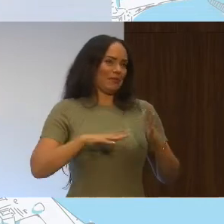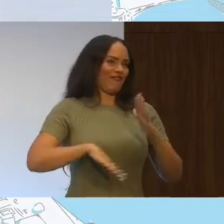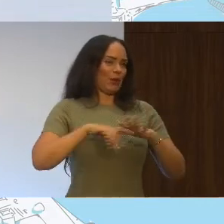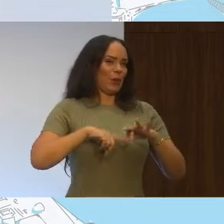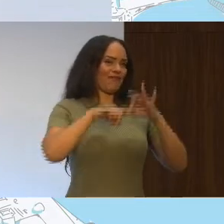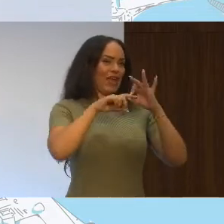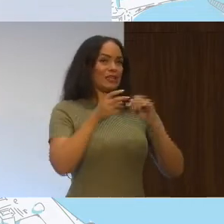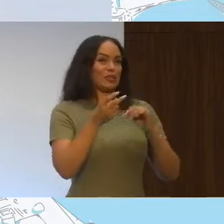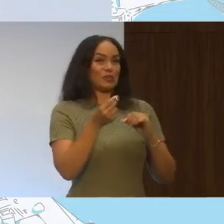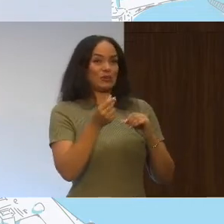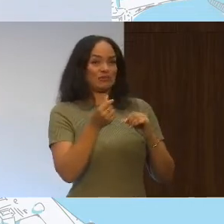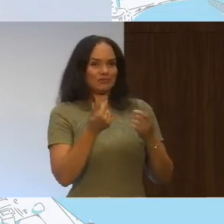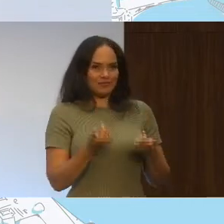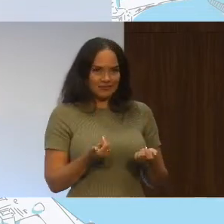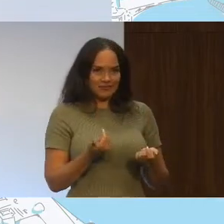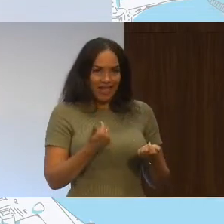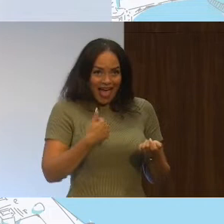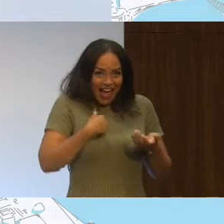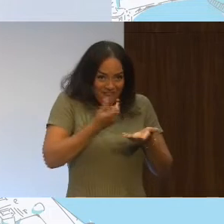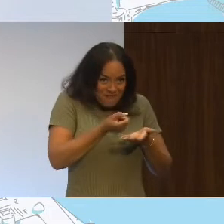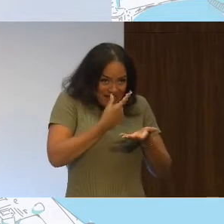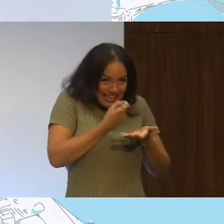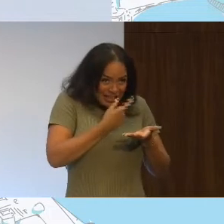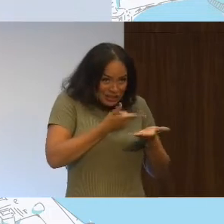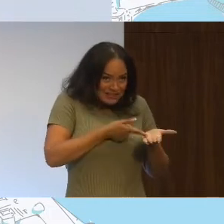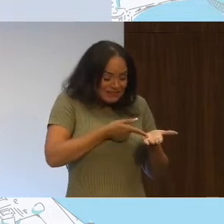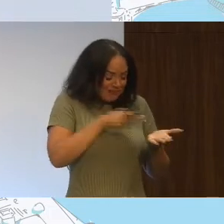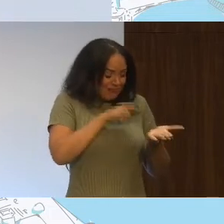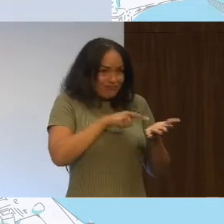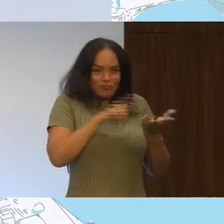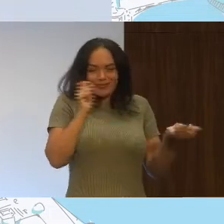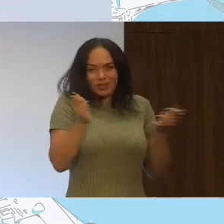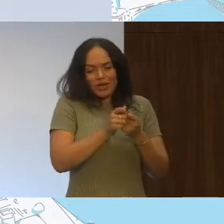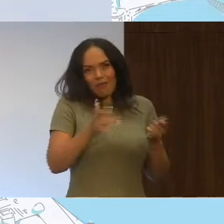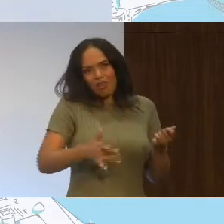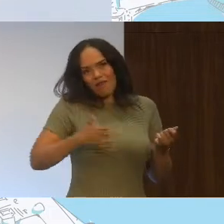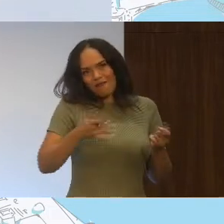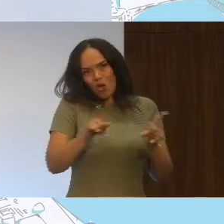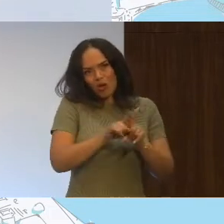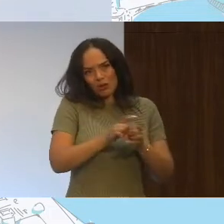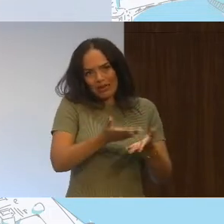dissolvable discs that have revolutionized my life, giving me the confidence that when a migraine arises,